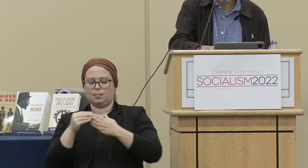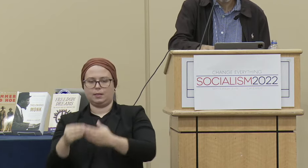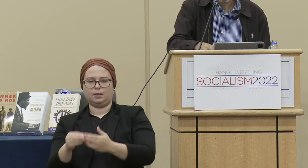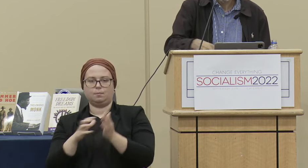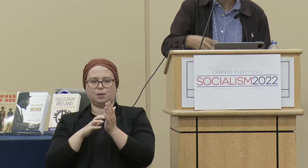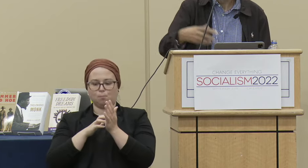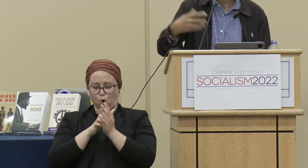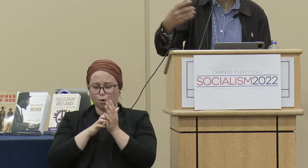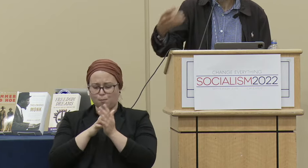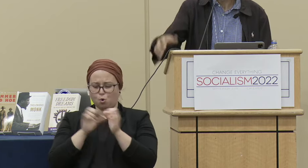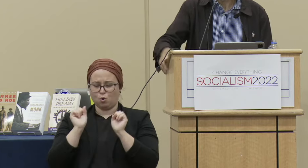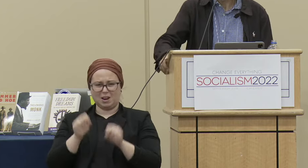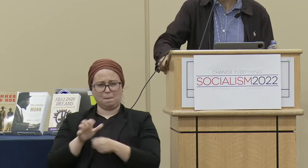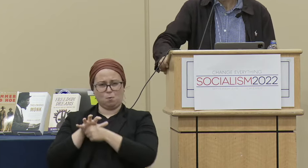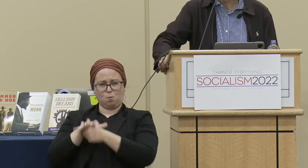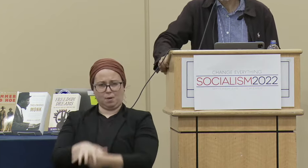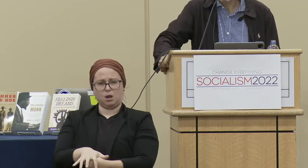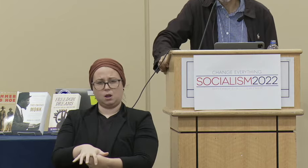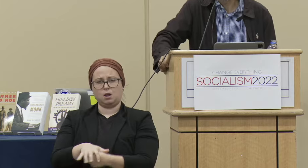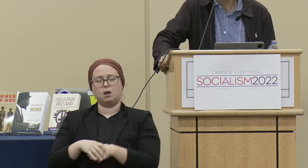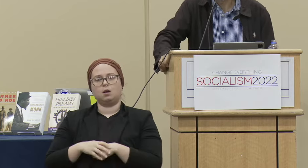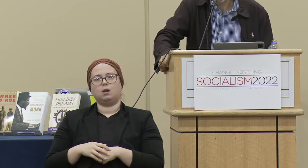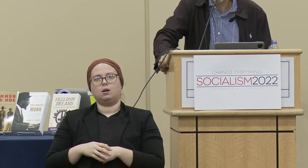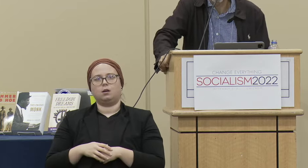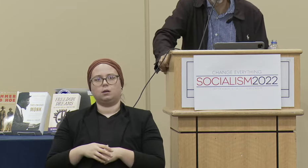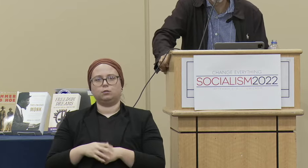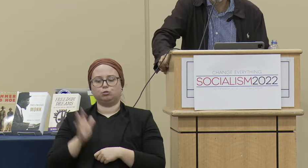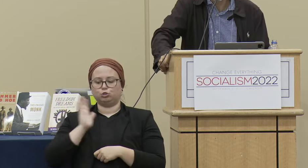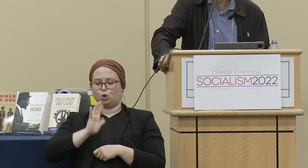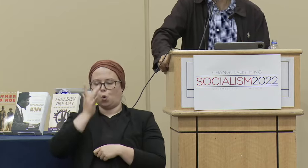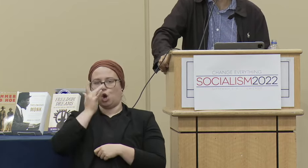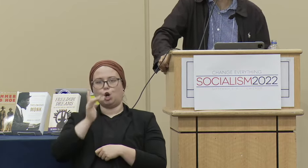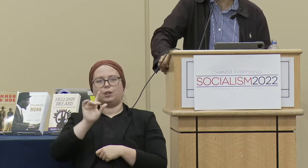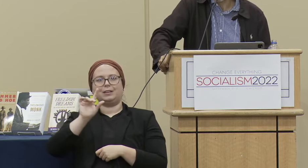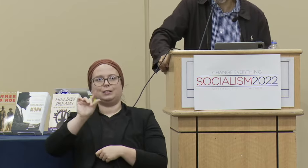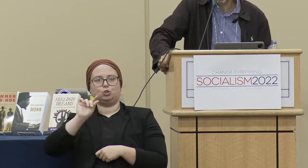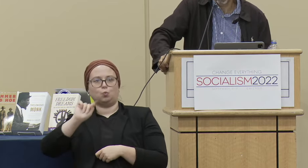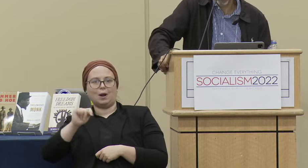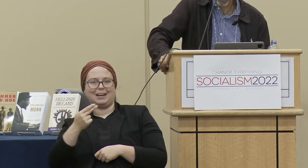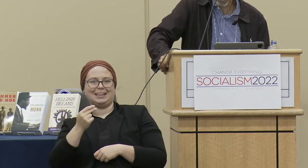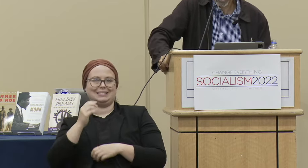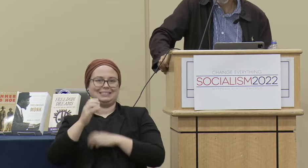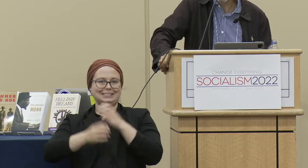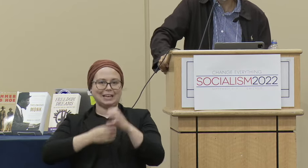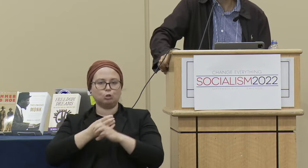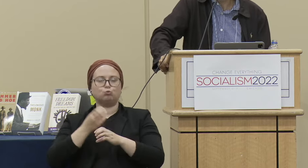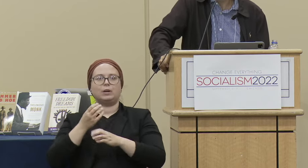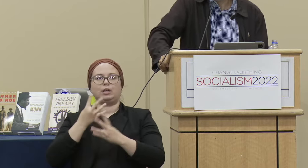edge gauge engaging in practice with leaves them vulnerable to